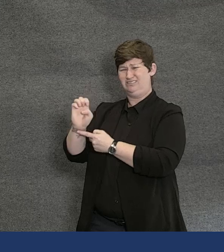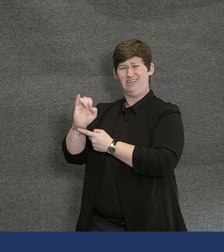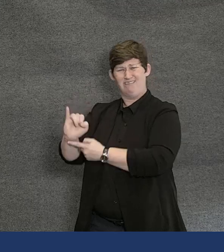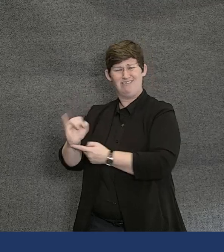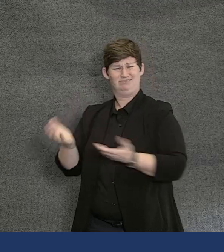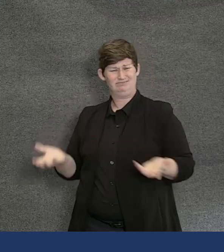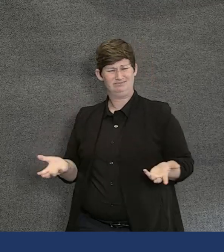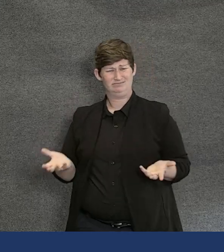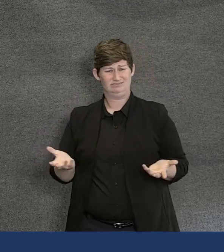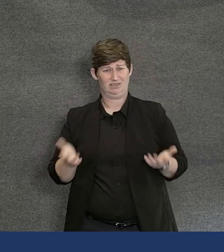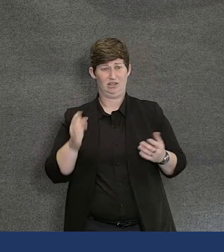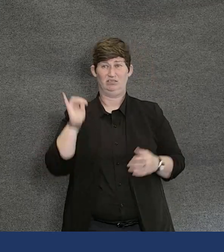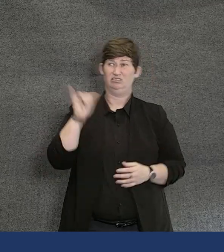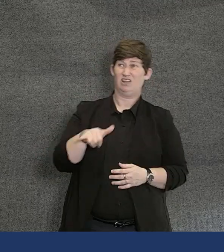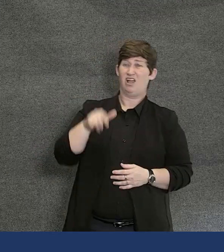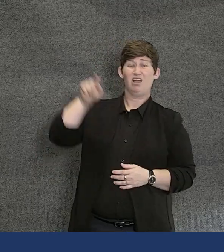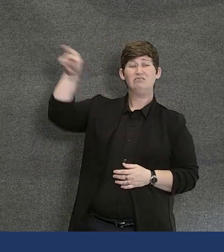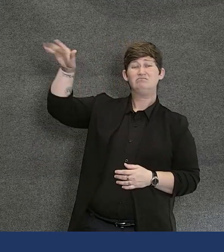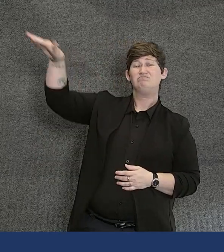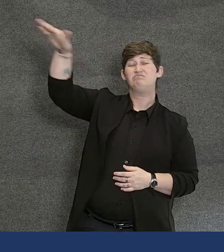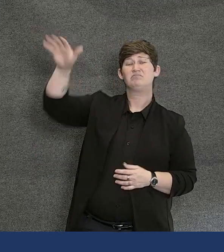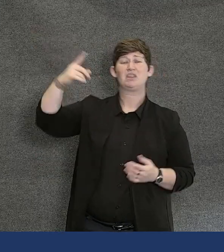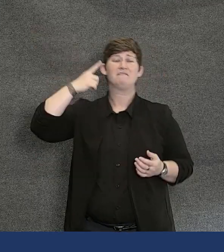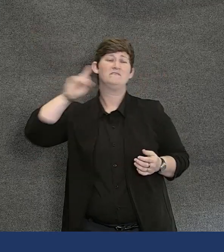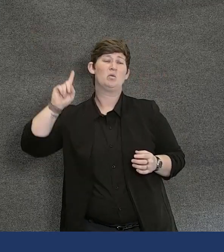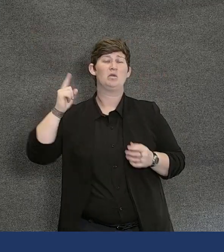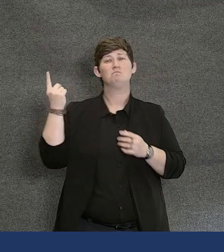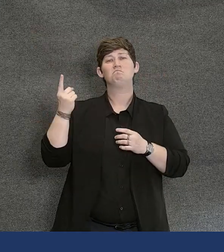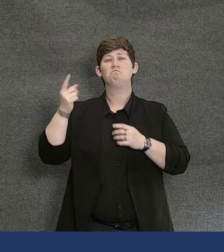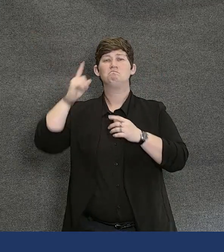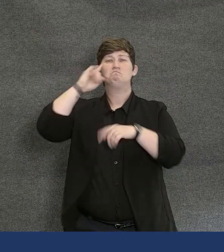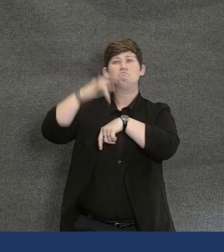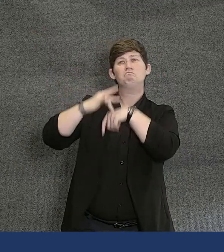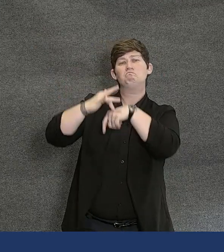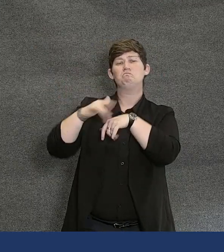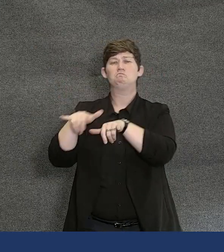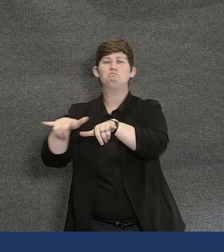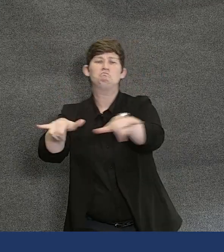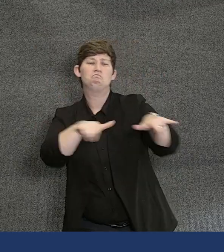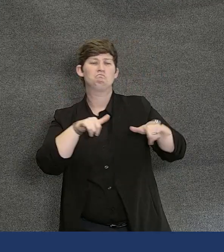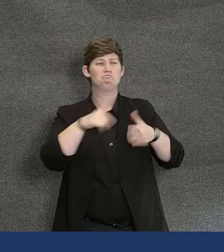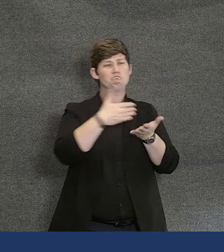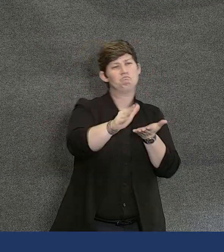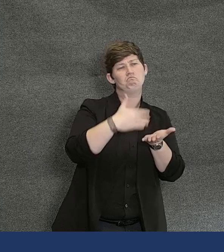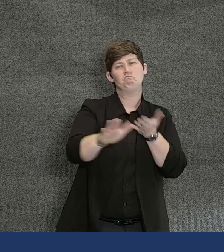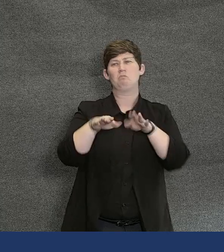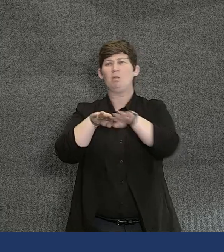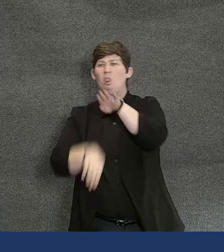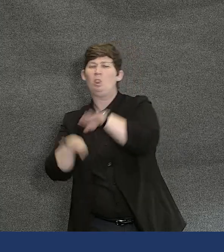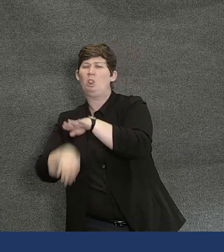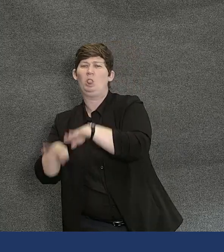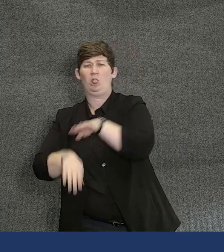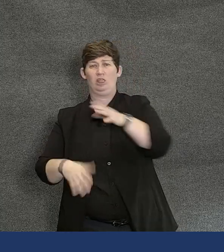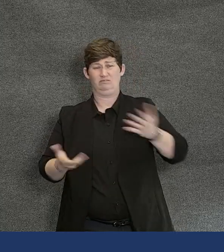are for singularity, homogeneity, inequity, and exclusion.